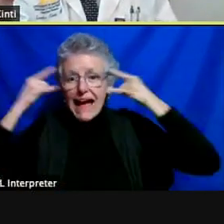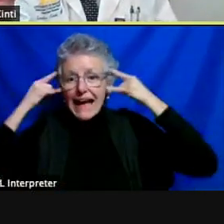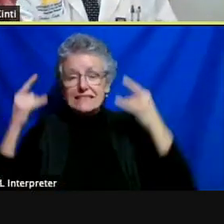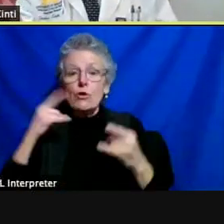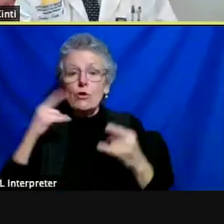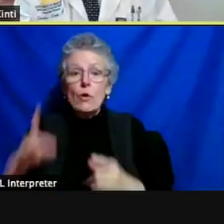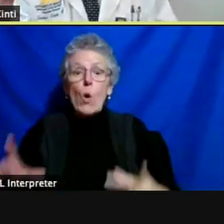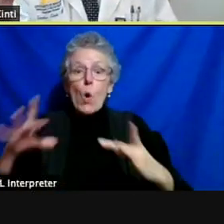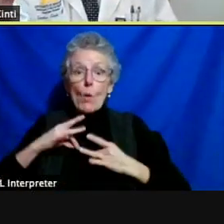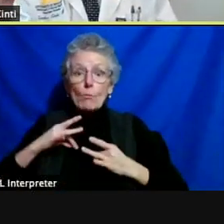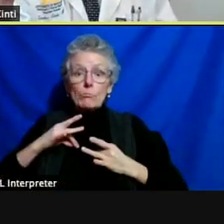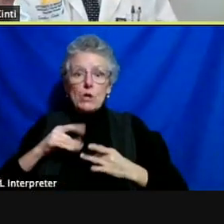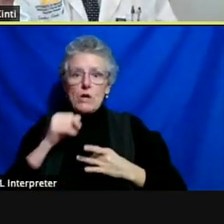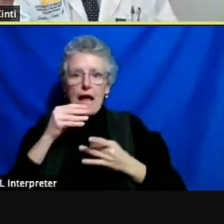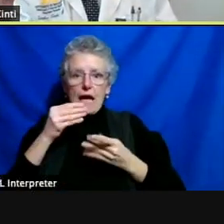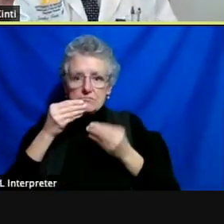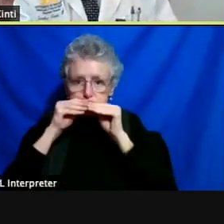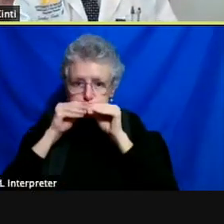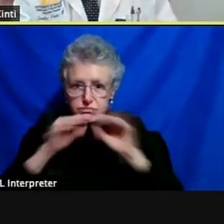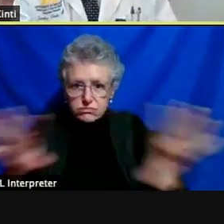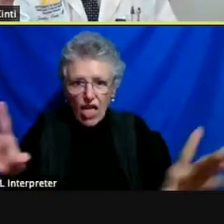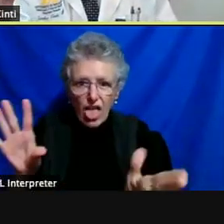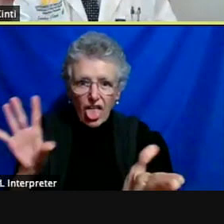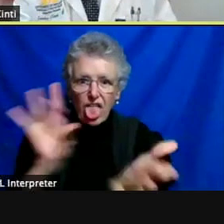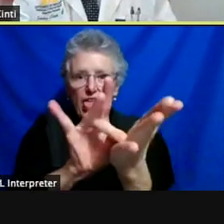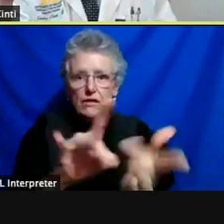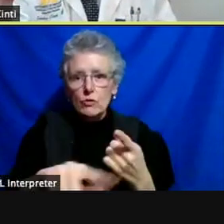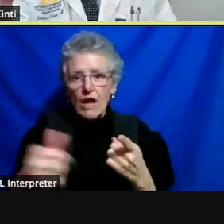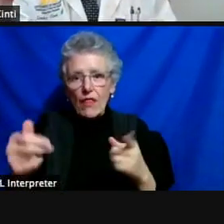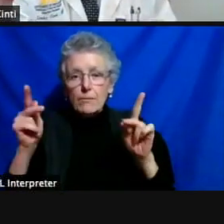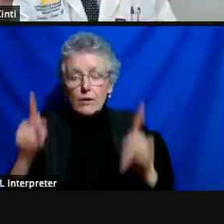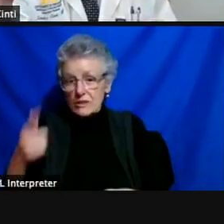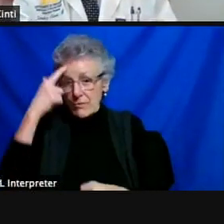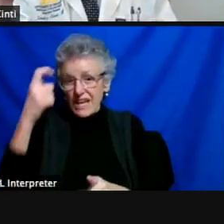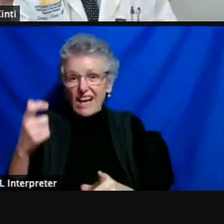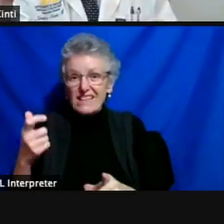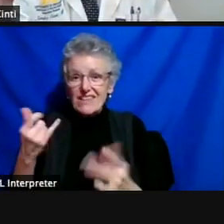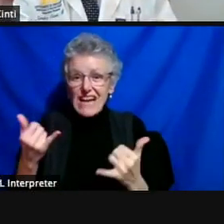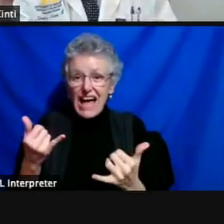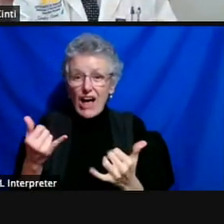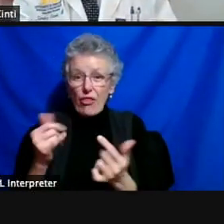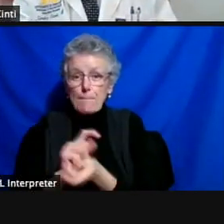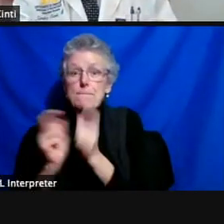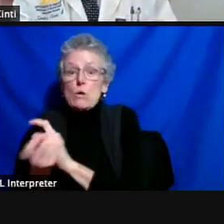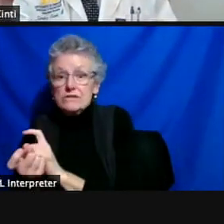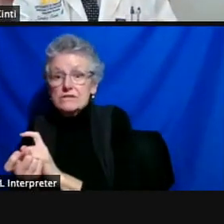particularly in light of the variant you talked about Preeti- Preeti, can I add to this,